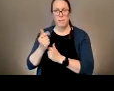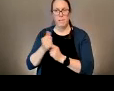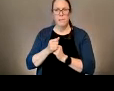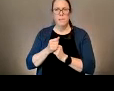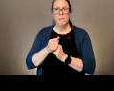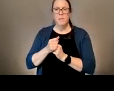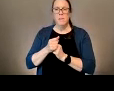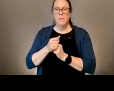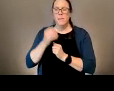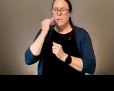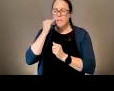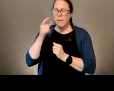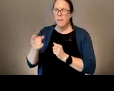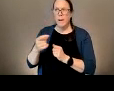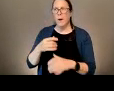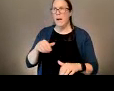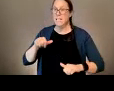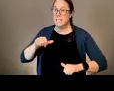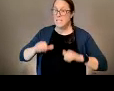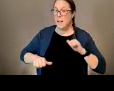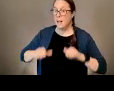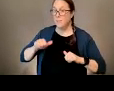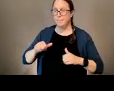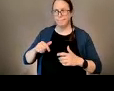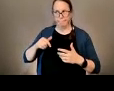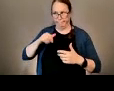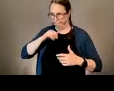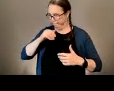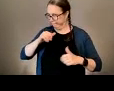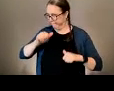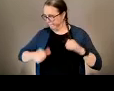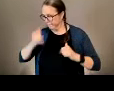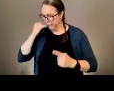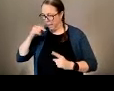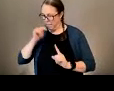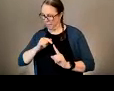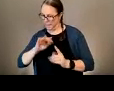if you have any doubts about the accessibility of your handouts and your documents,